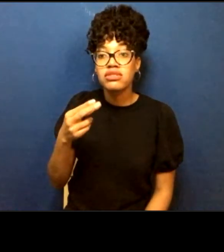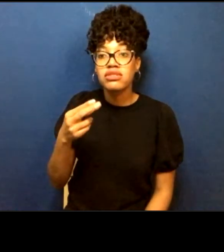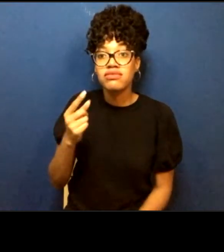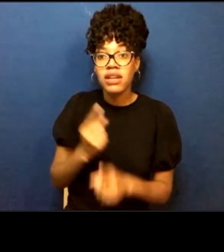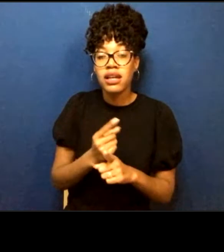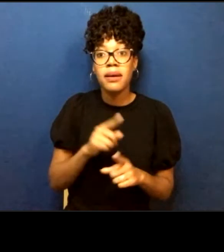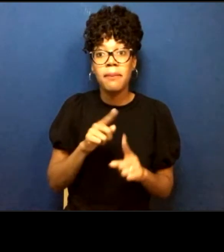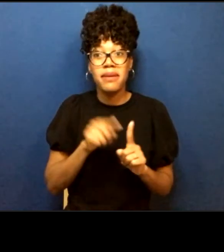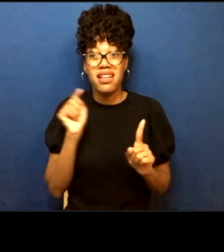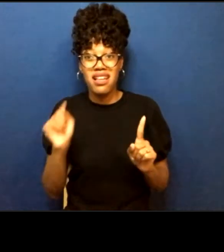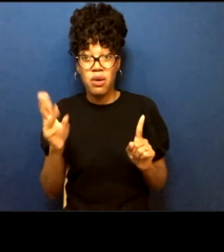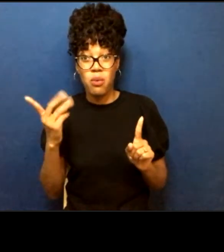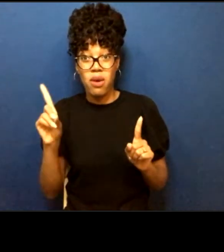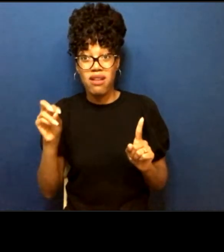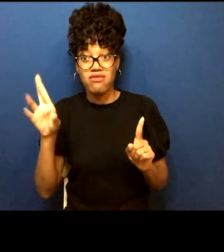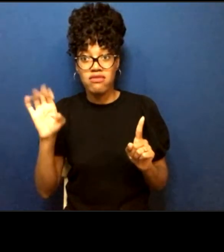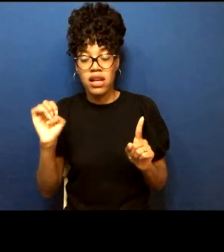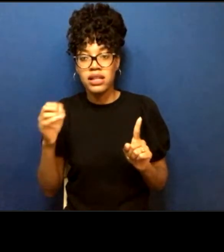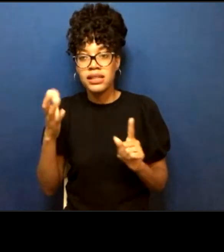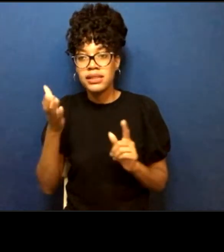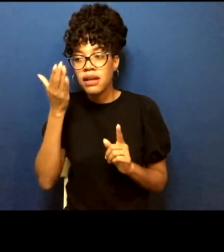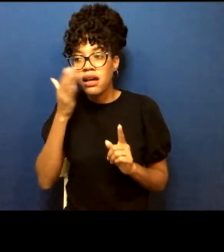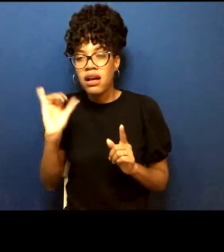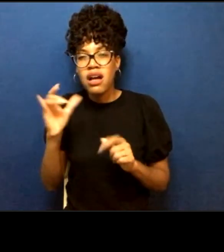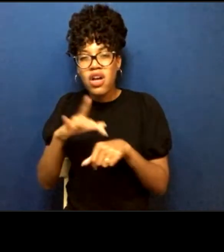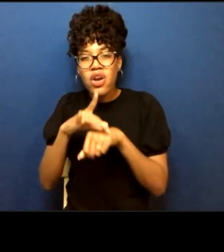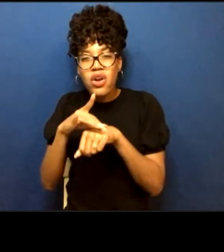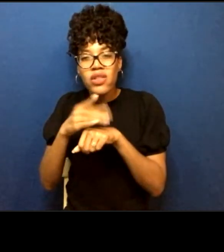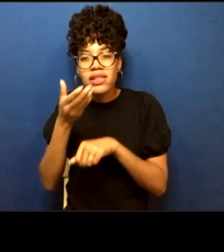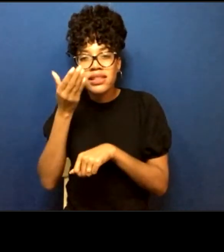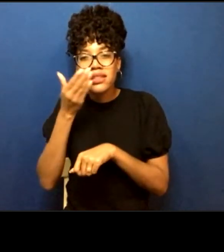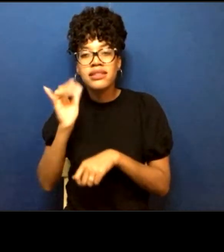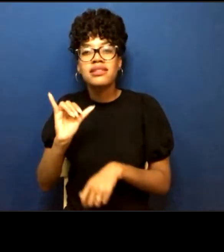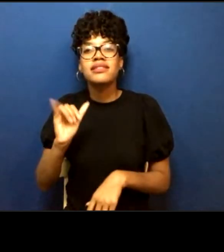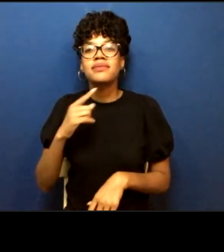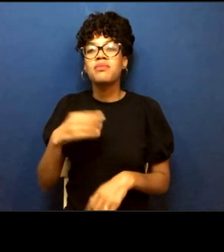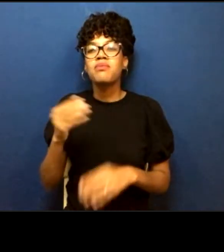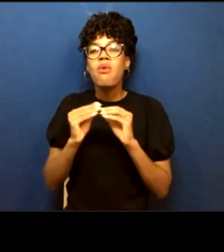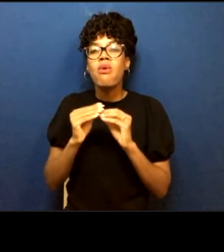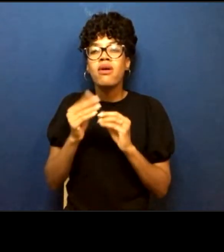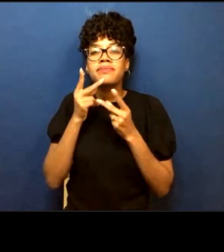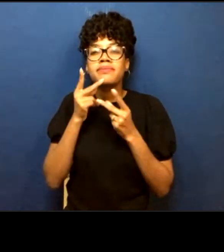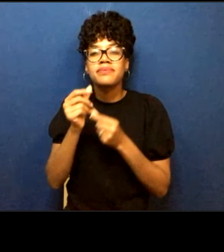it kind of has that earthy smell to it. So it's a lot more savory in taste